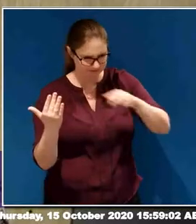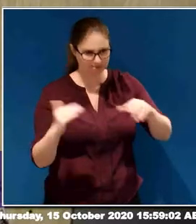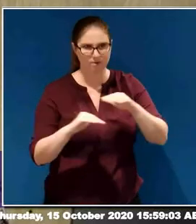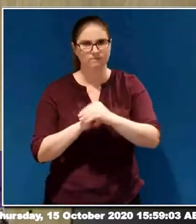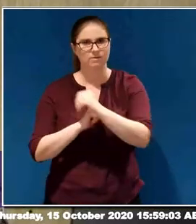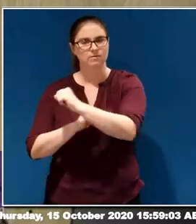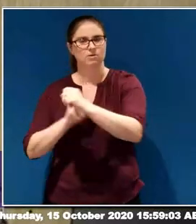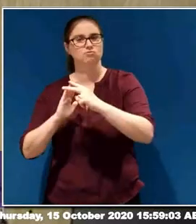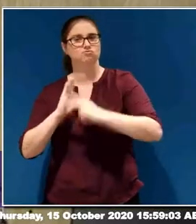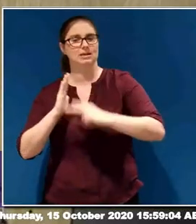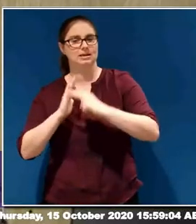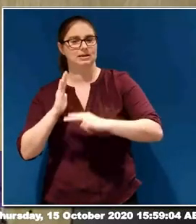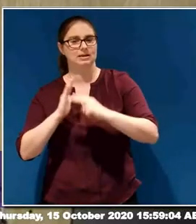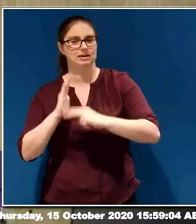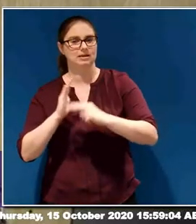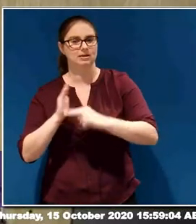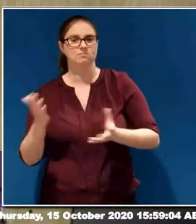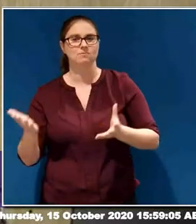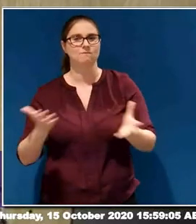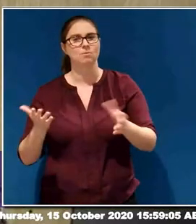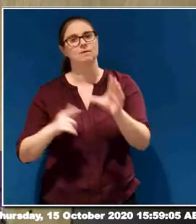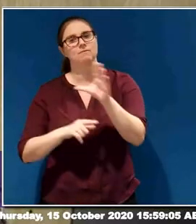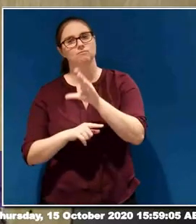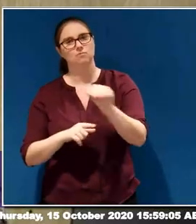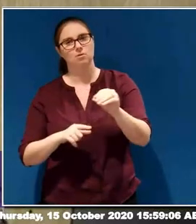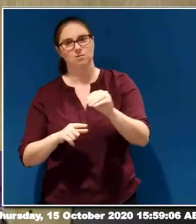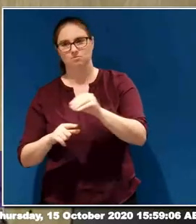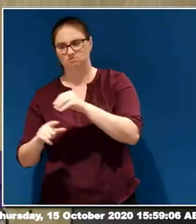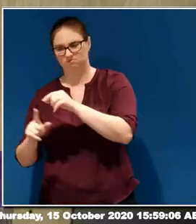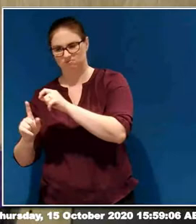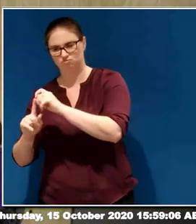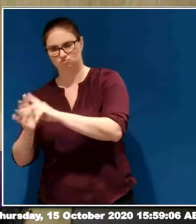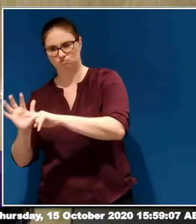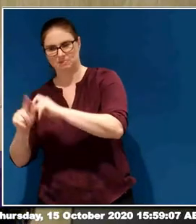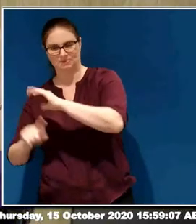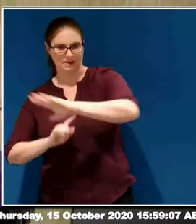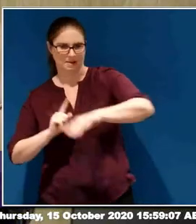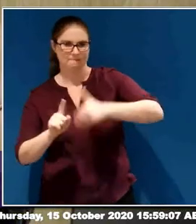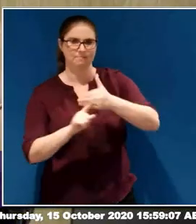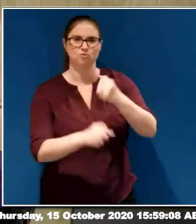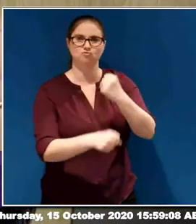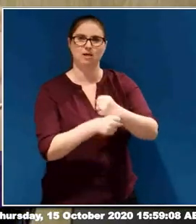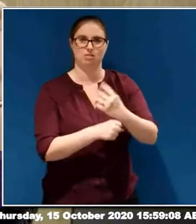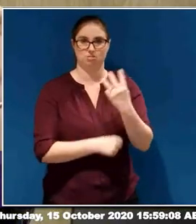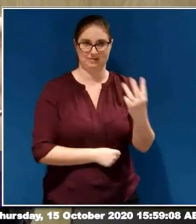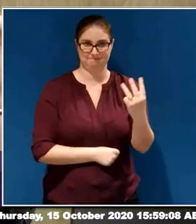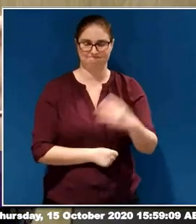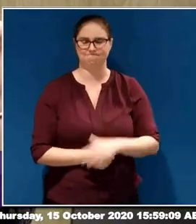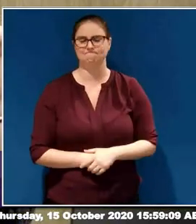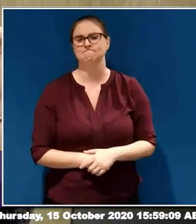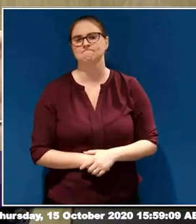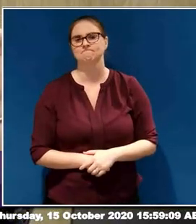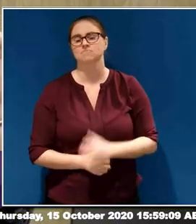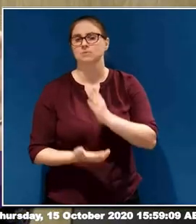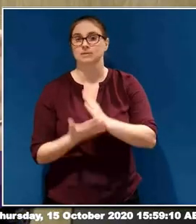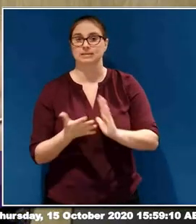overwhelmingly the kids that we're talking about here they were in a group that we called “persistently below average”.